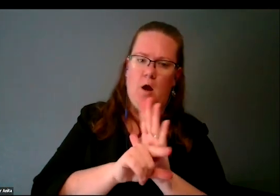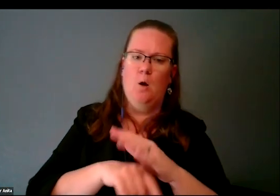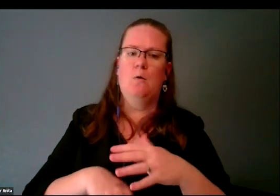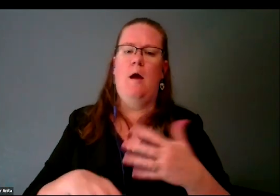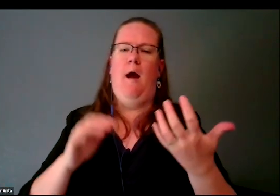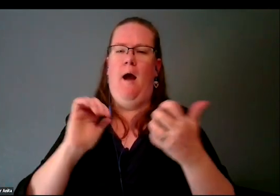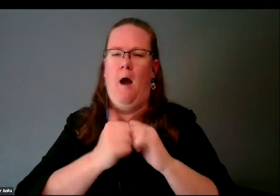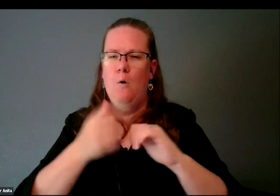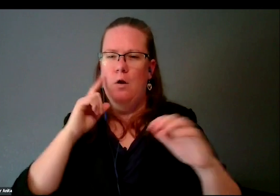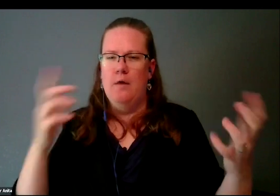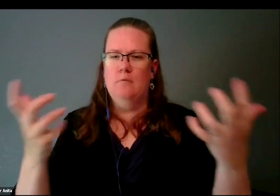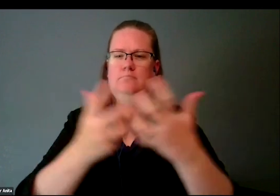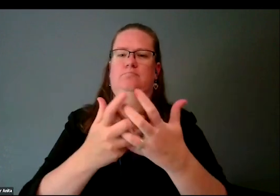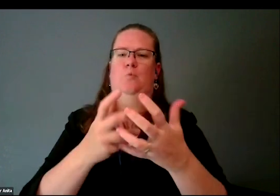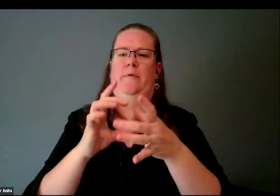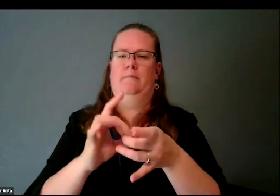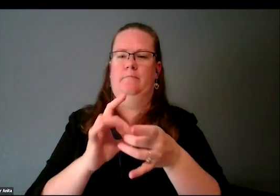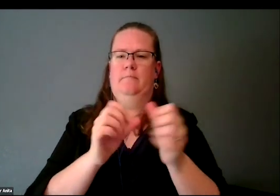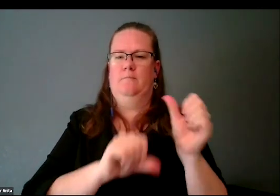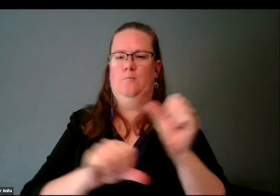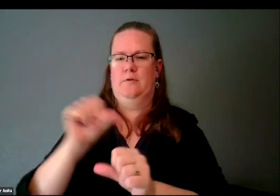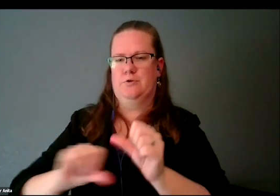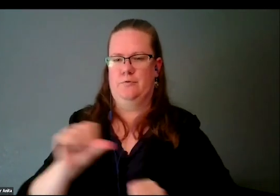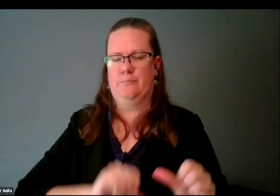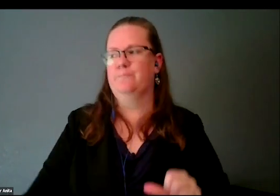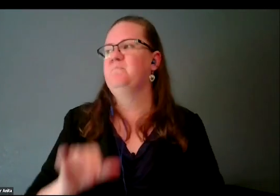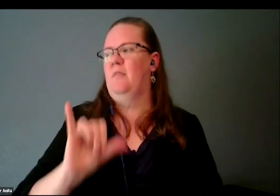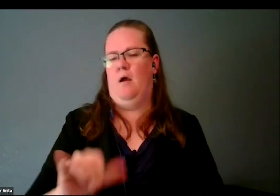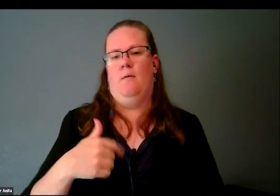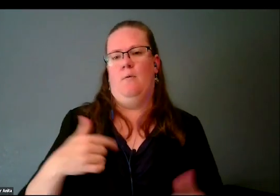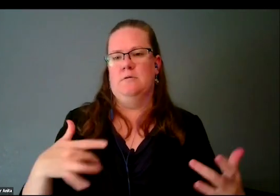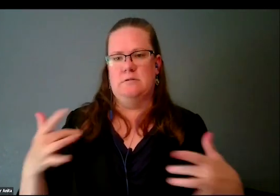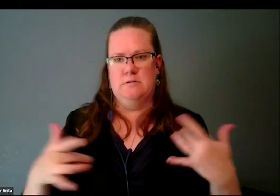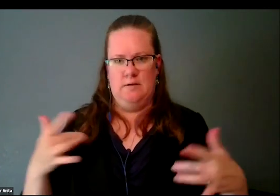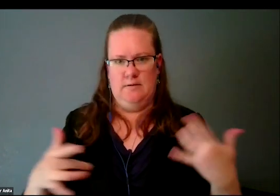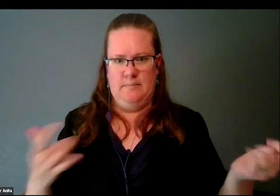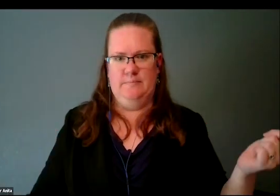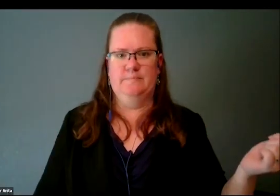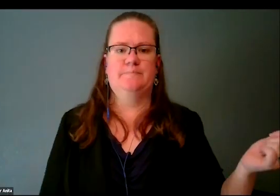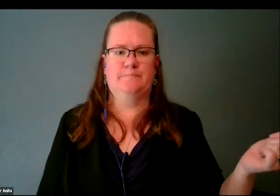to each other. This is one I was very excited about. Wrapping things up.